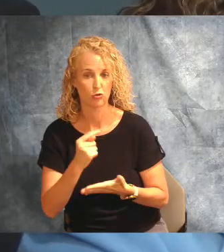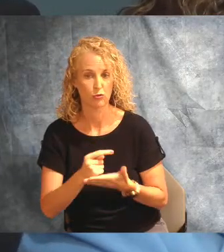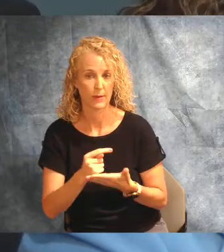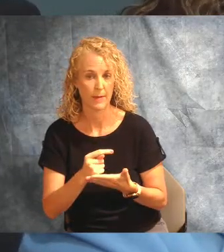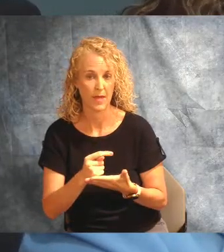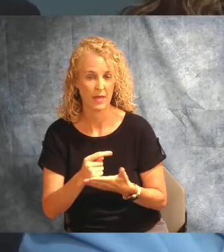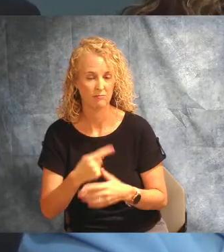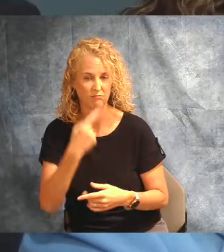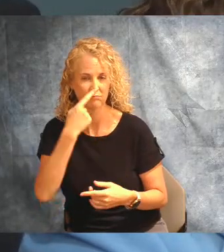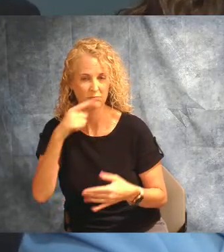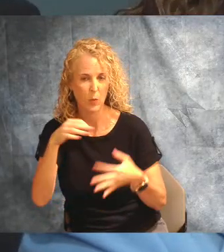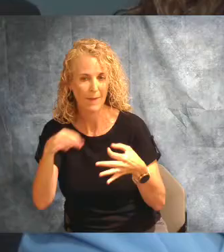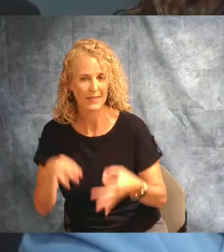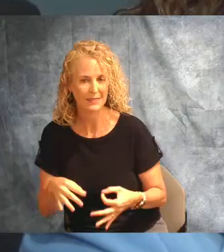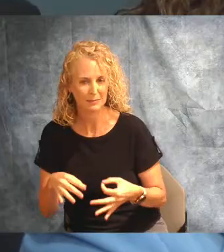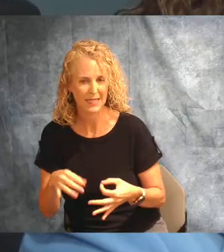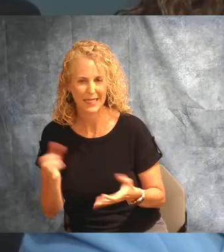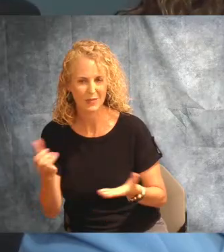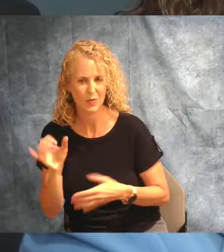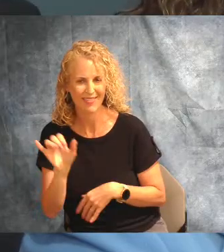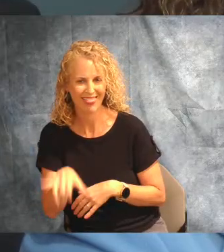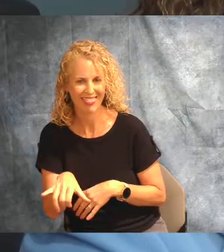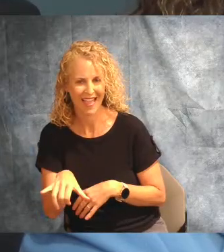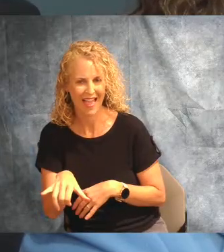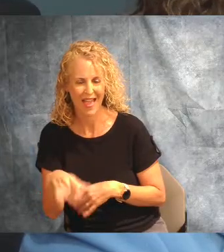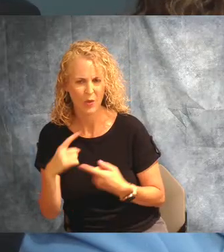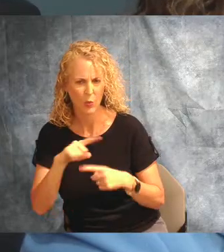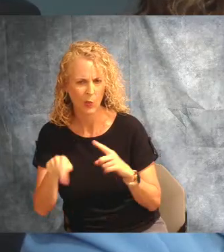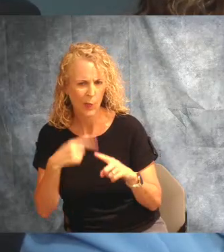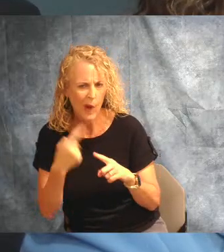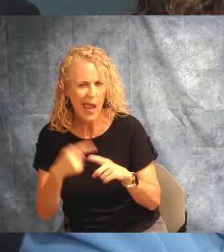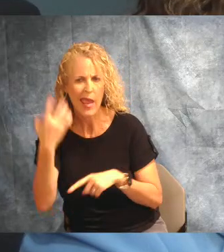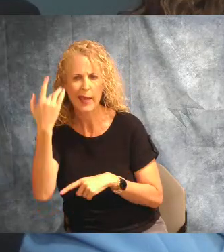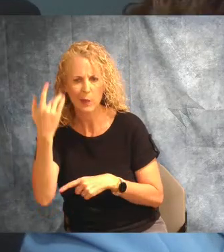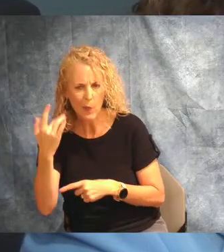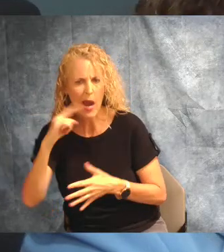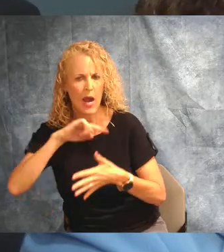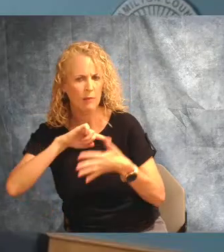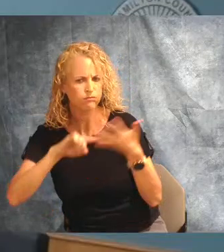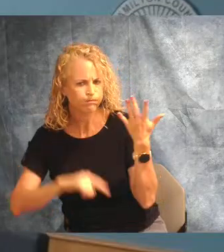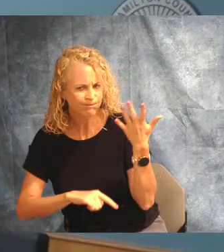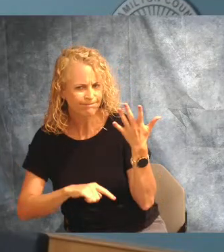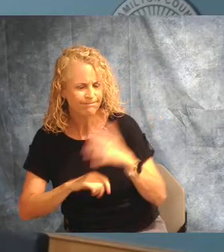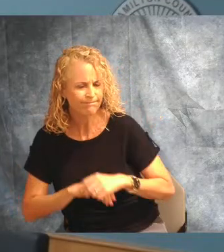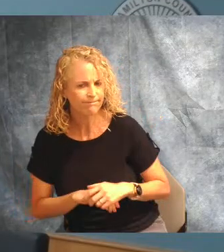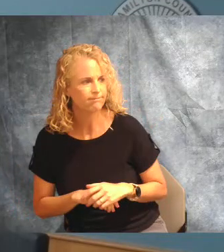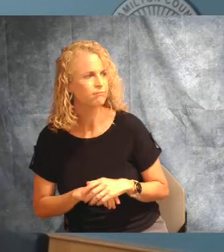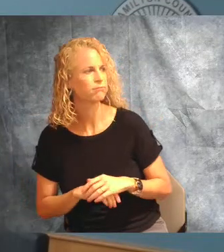can you explain what this is? When did this happen? How long has it been in existence and why?